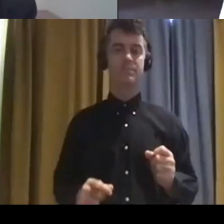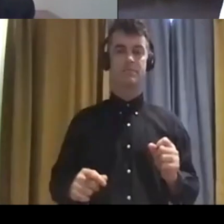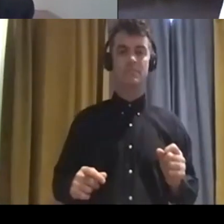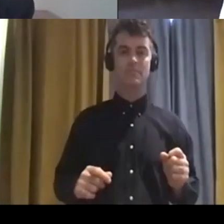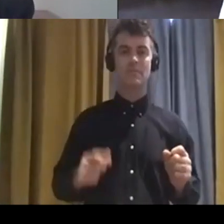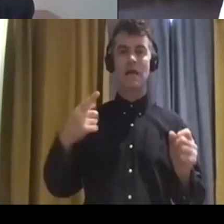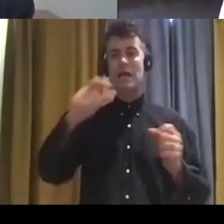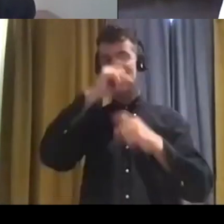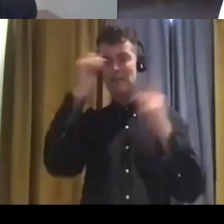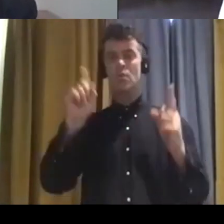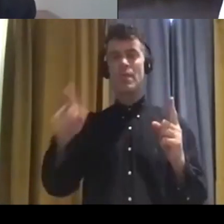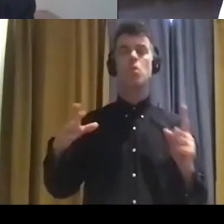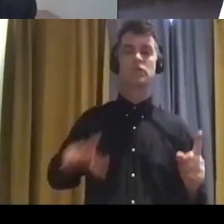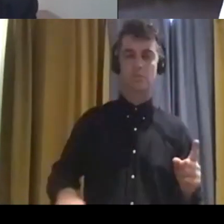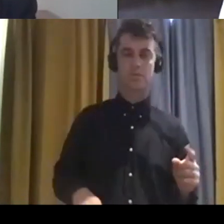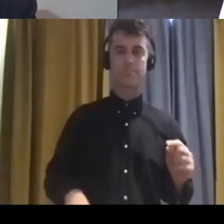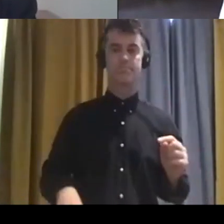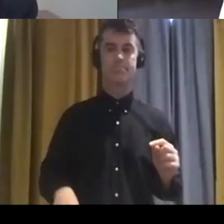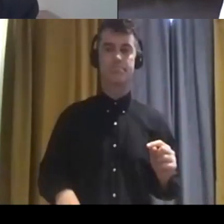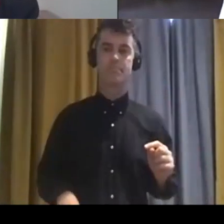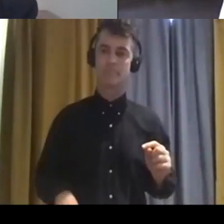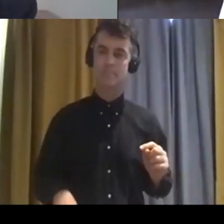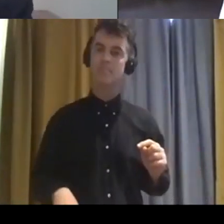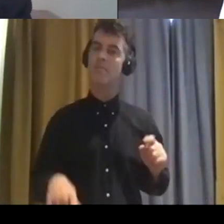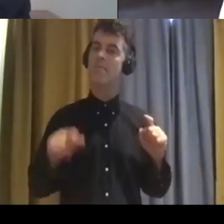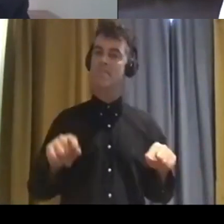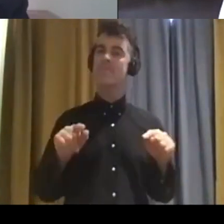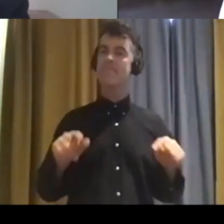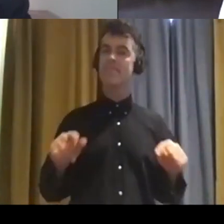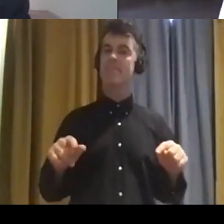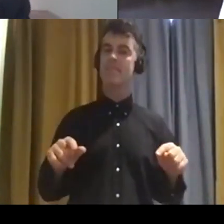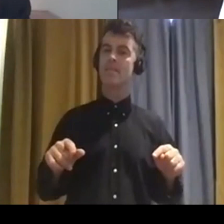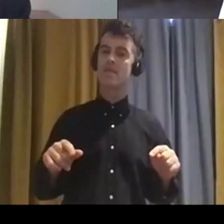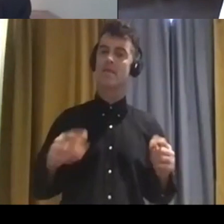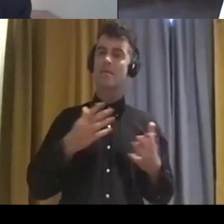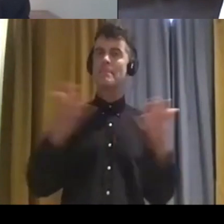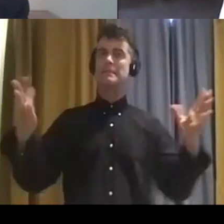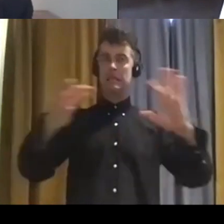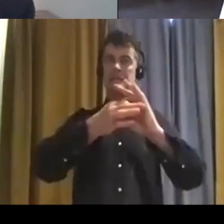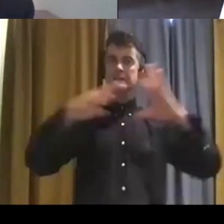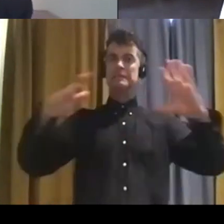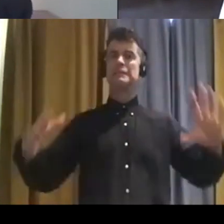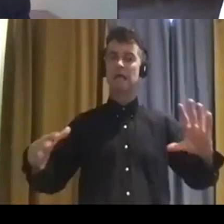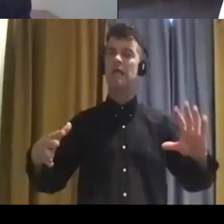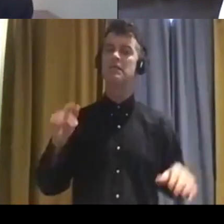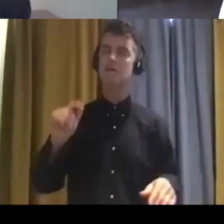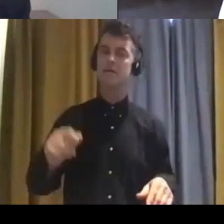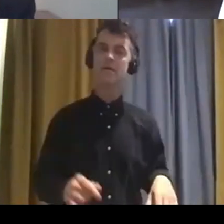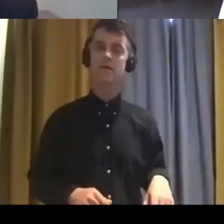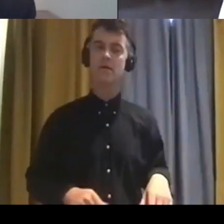and understand what they want, that's the big disconnect. Do you see is it a matter